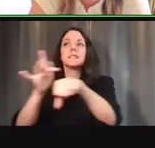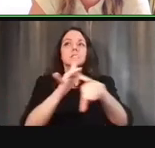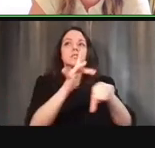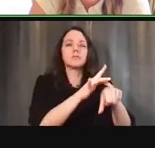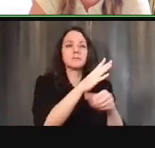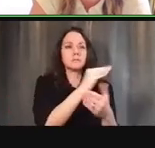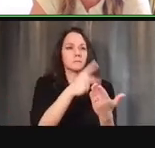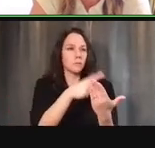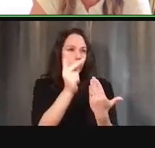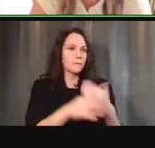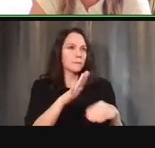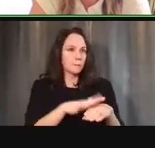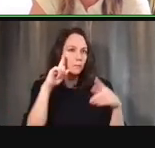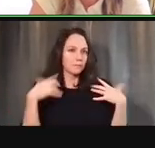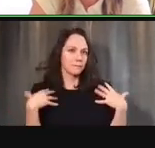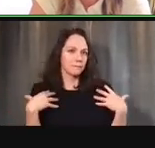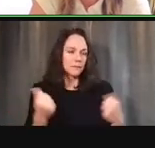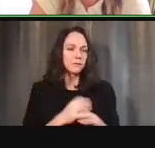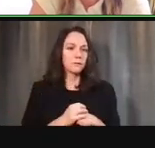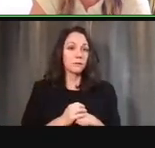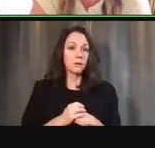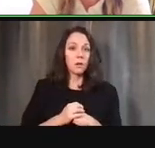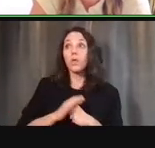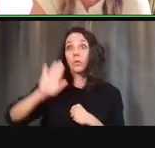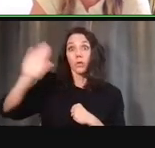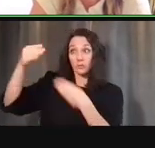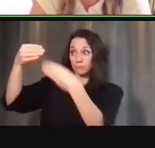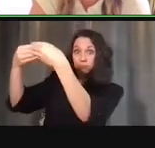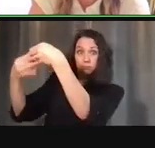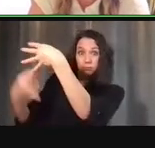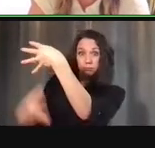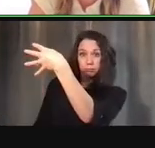Theirs is pretty lengthy, and we decided to adapt to a shorter